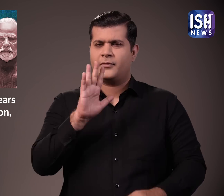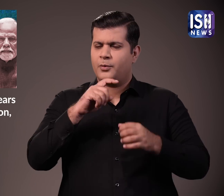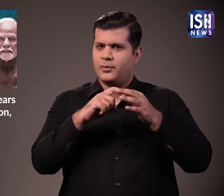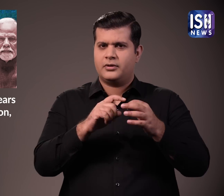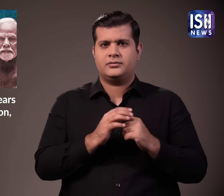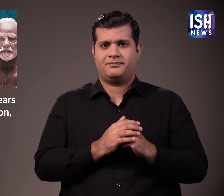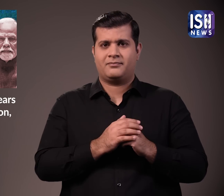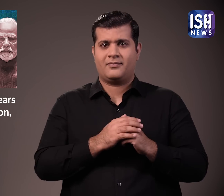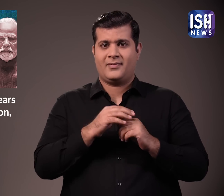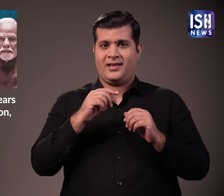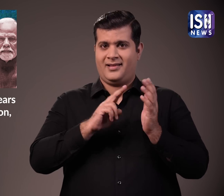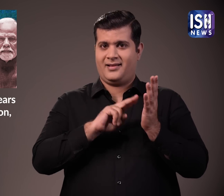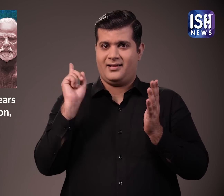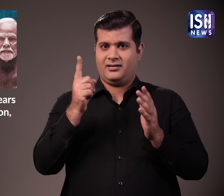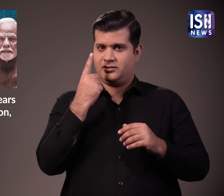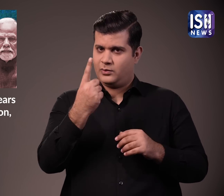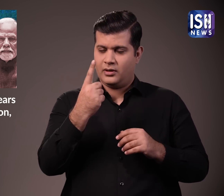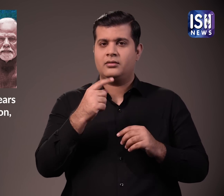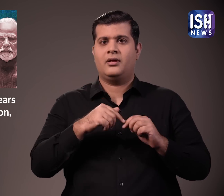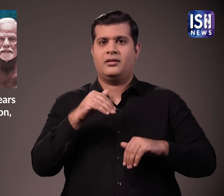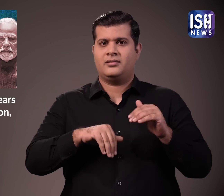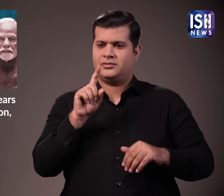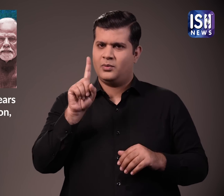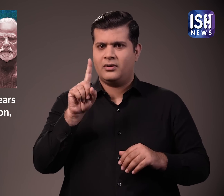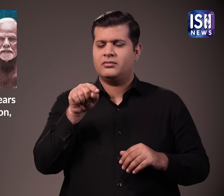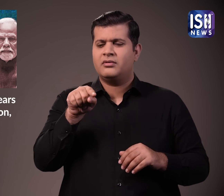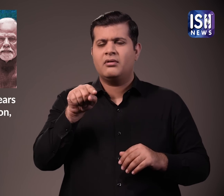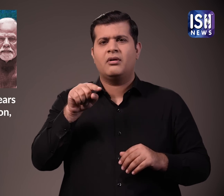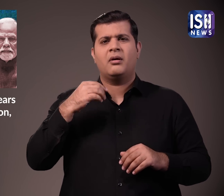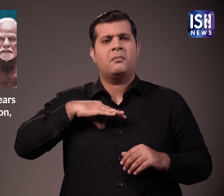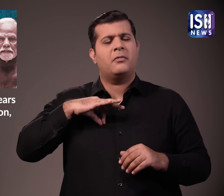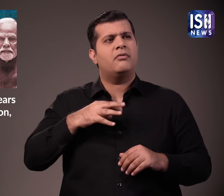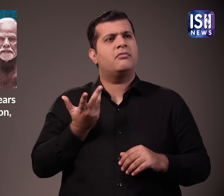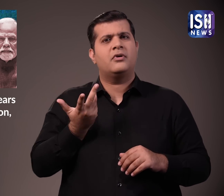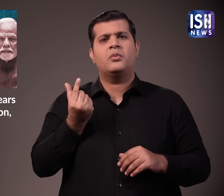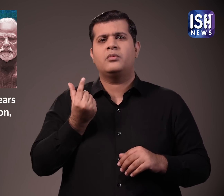What are the benefits of One Nation, One Election?